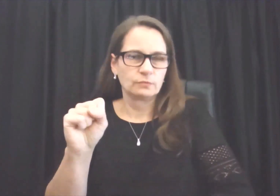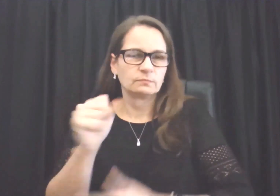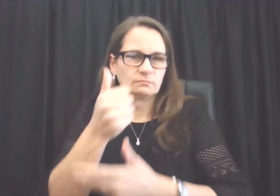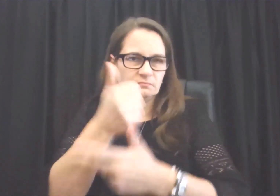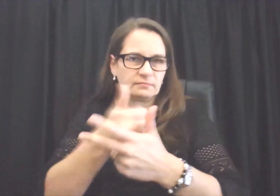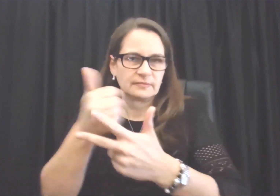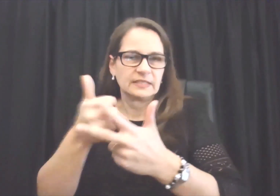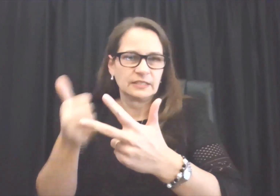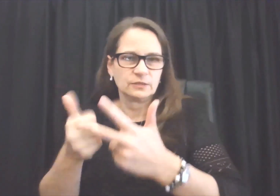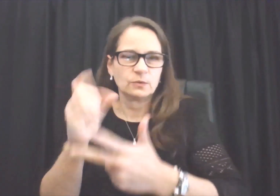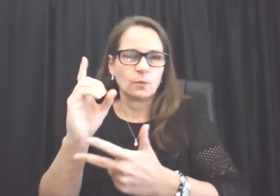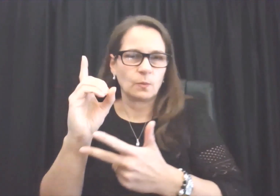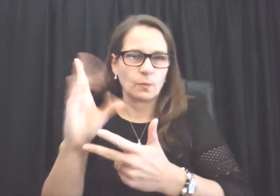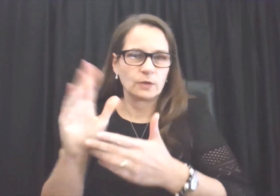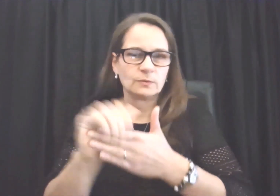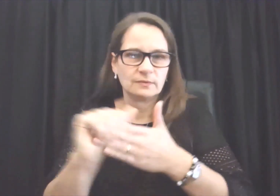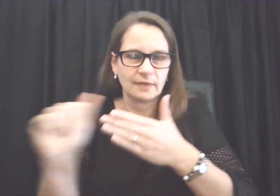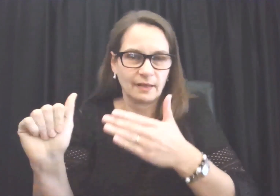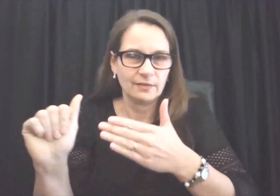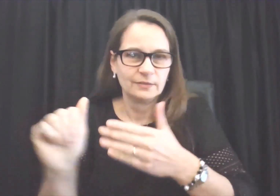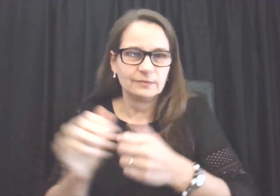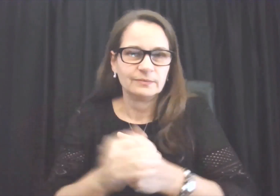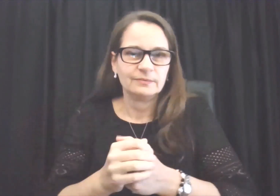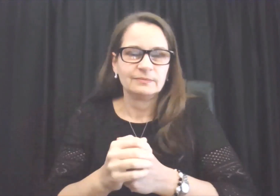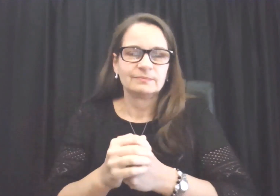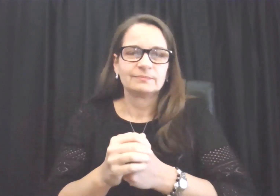and we have three of them all together from three different sponsors